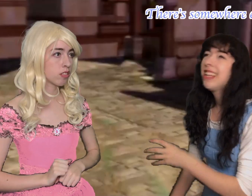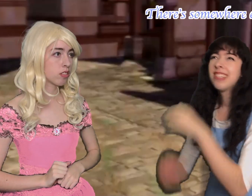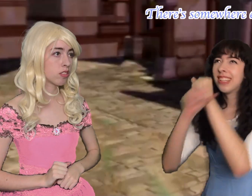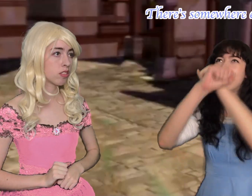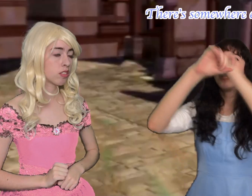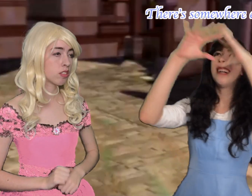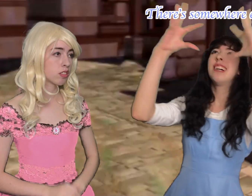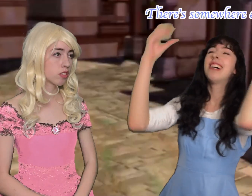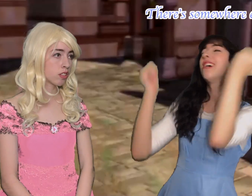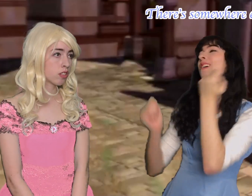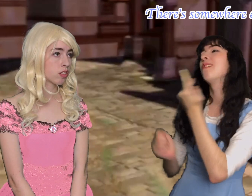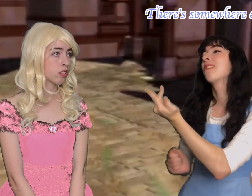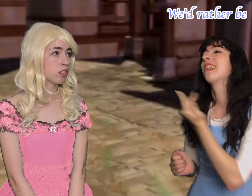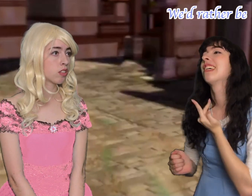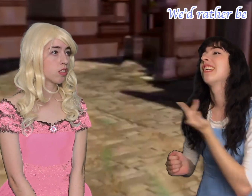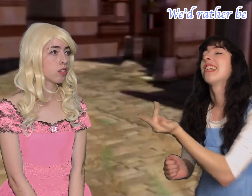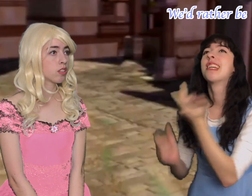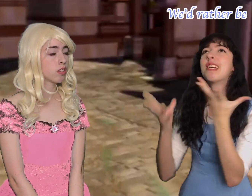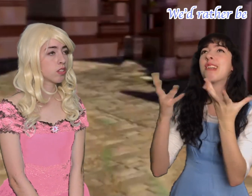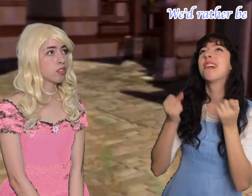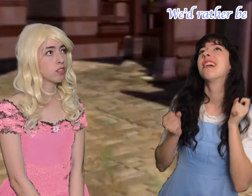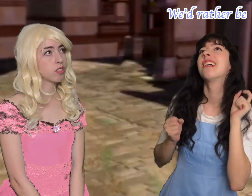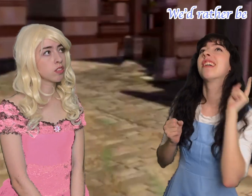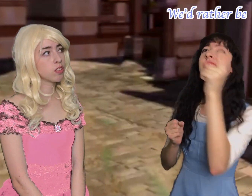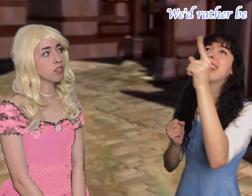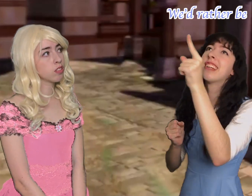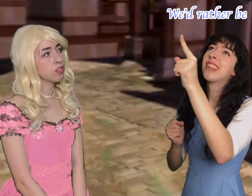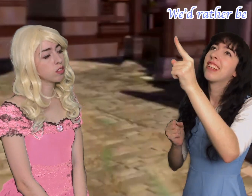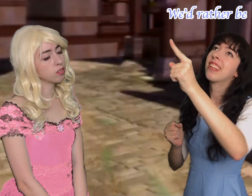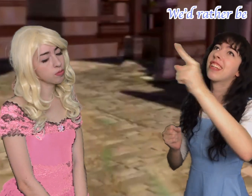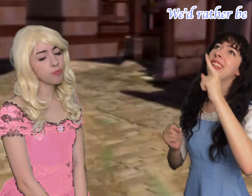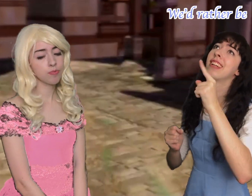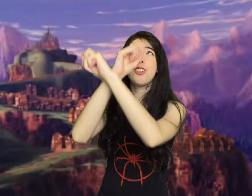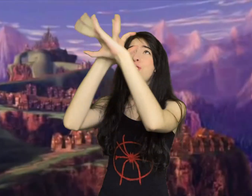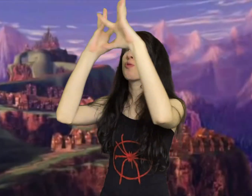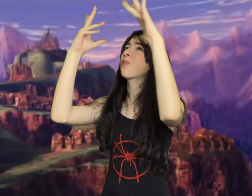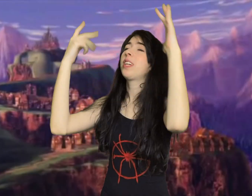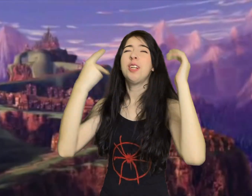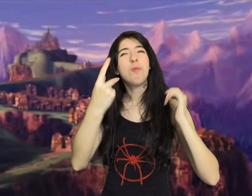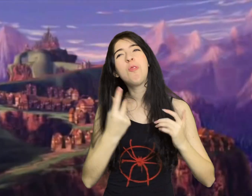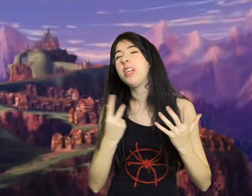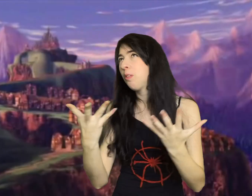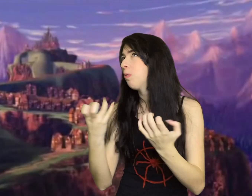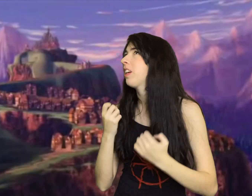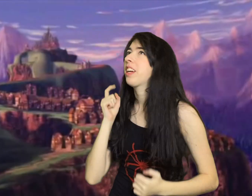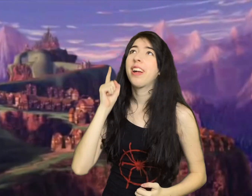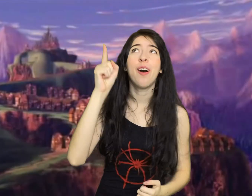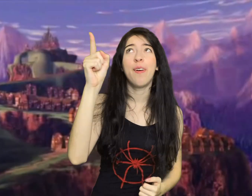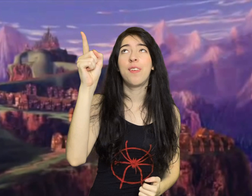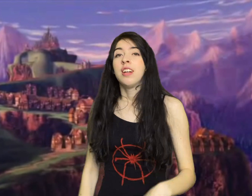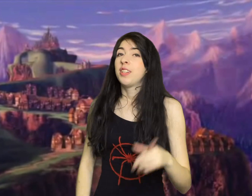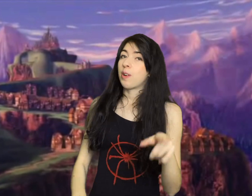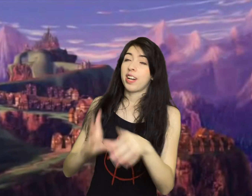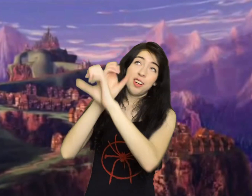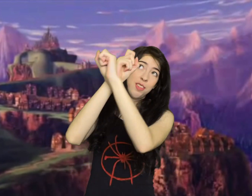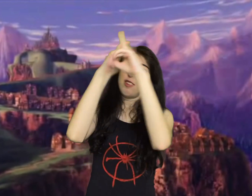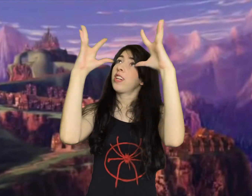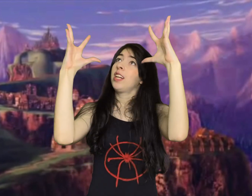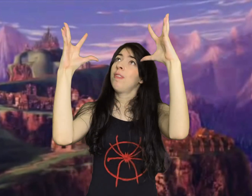there's somewhere else we'd rather be DREAM WE WANNA GO you already know the DERAM